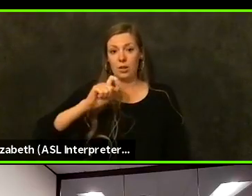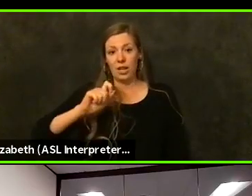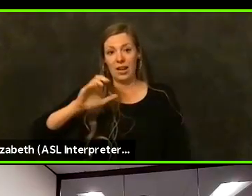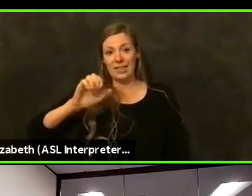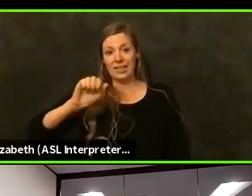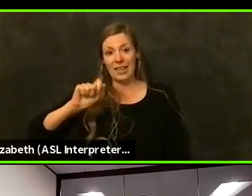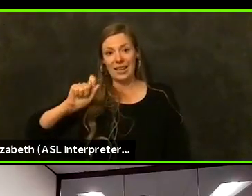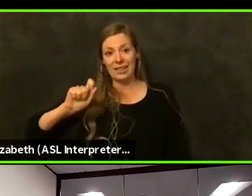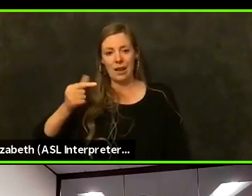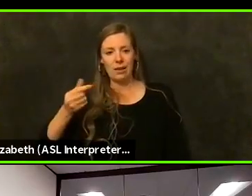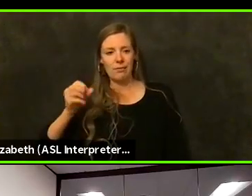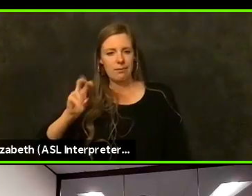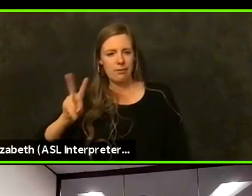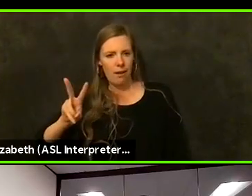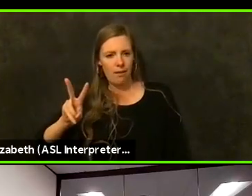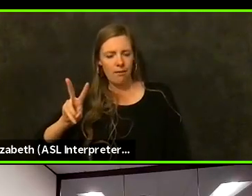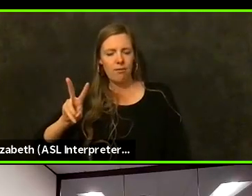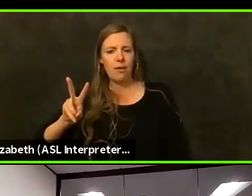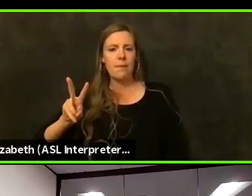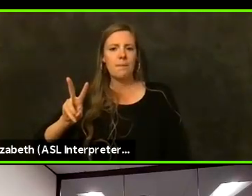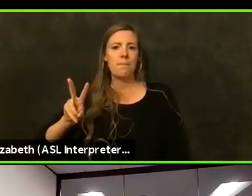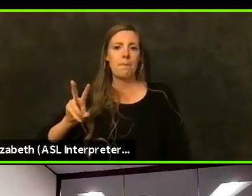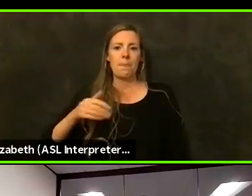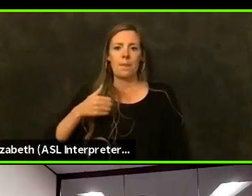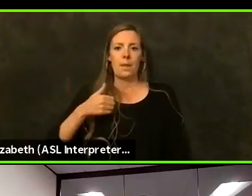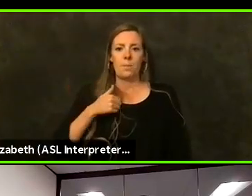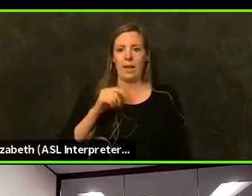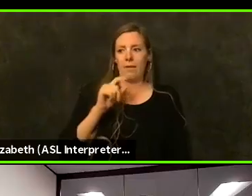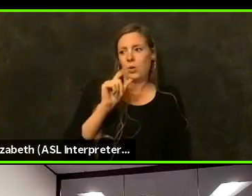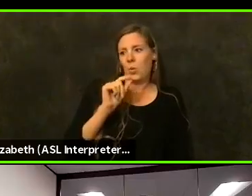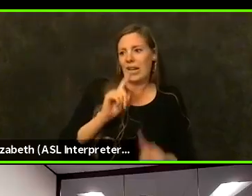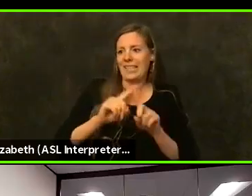We're going to go from 20 different ways to make an appointment